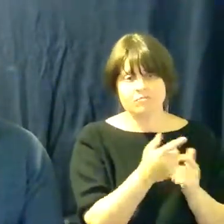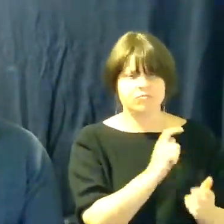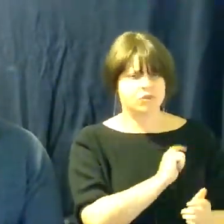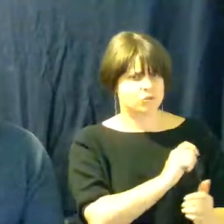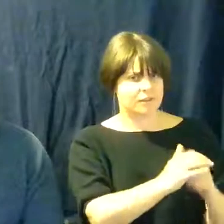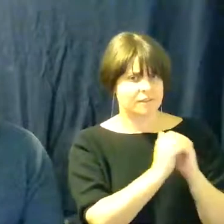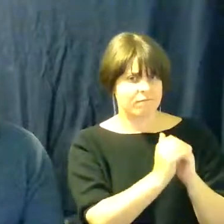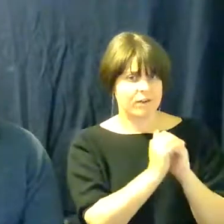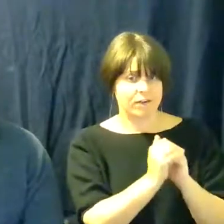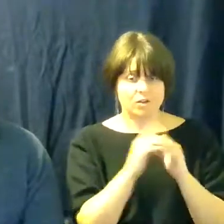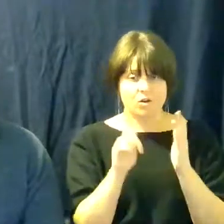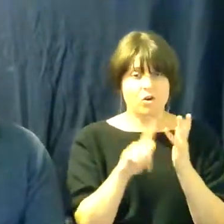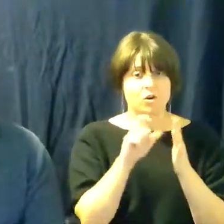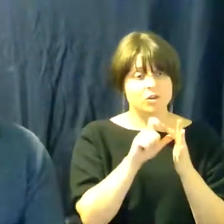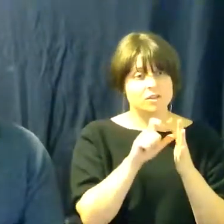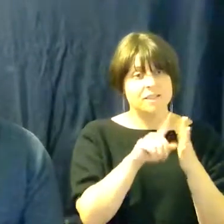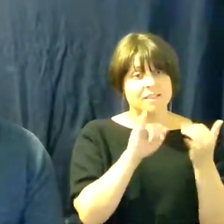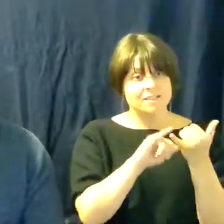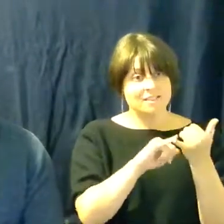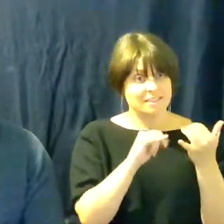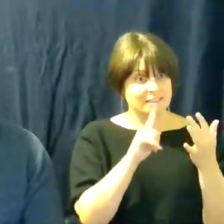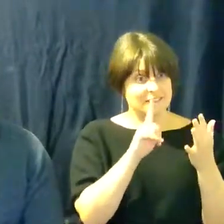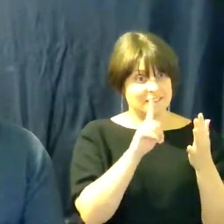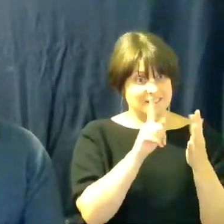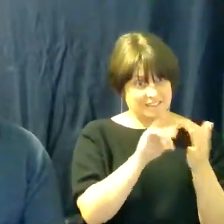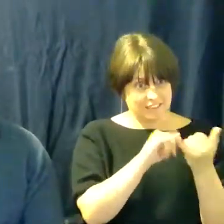character, Mo oshg Homus